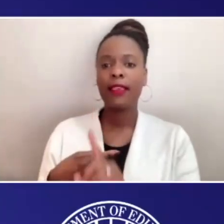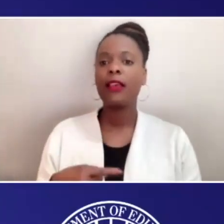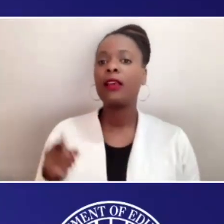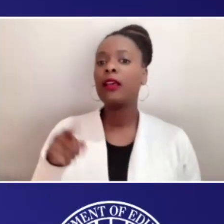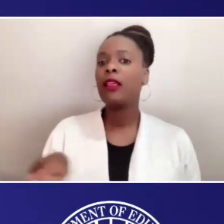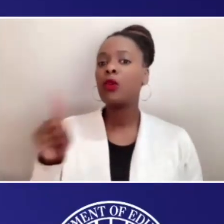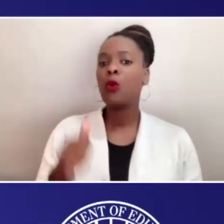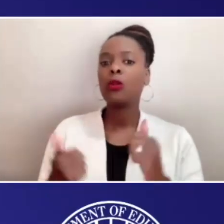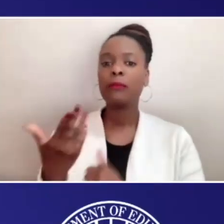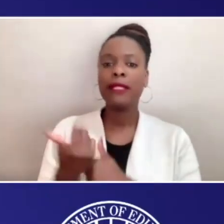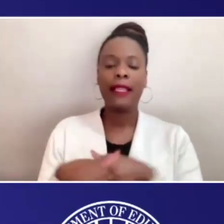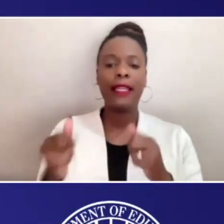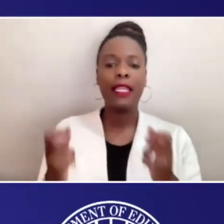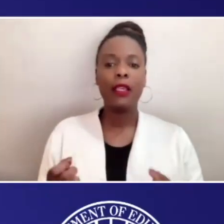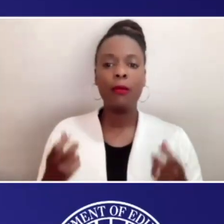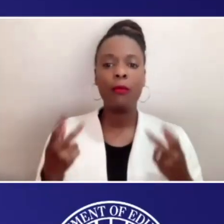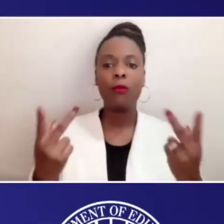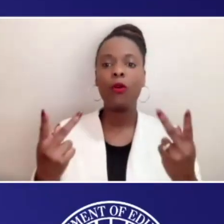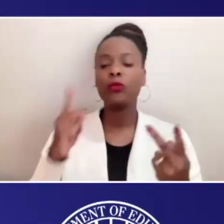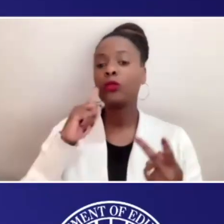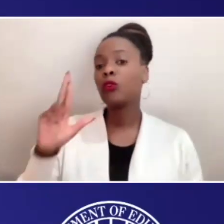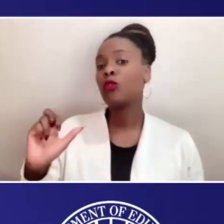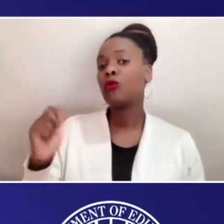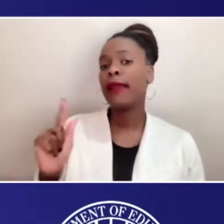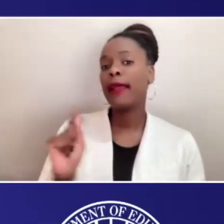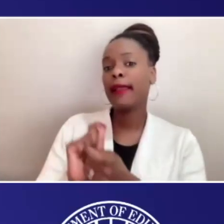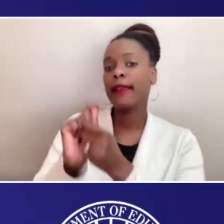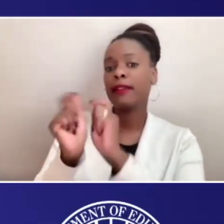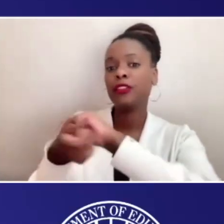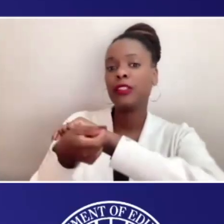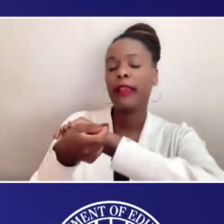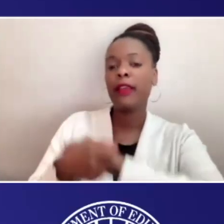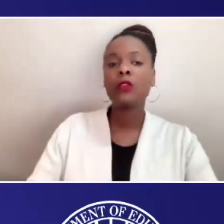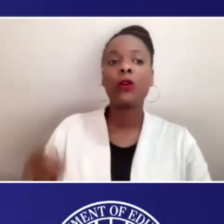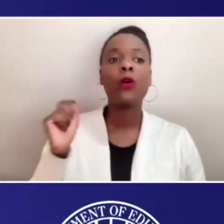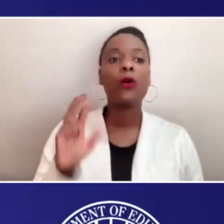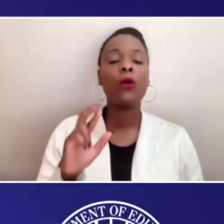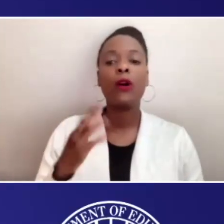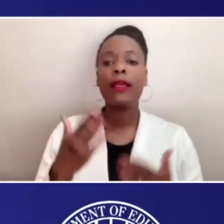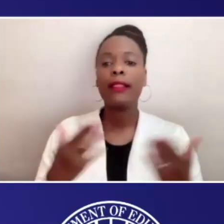any proposals for reg changes or things that you feel need to be addressed in our